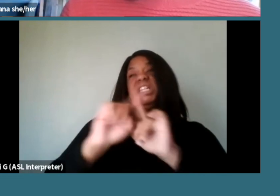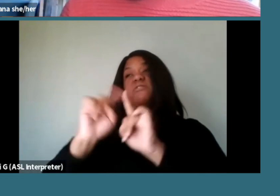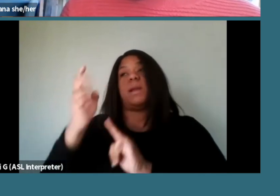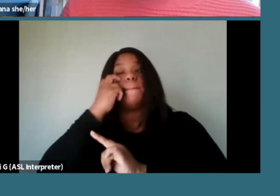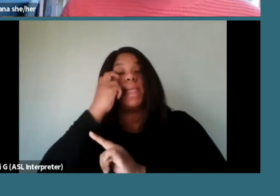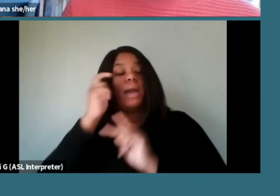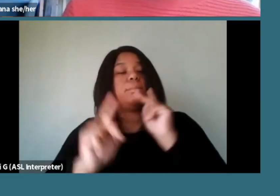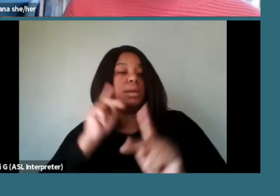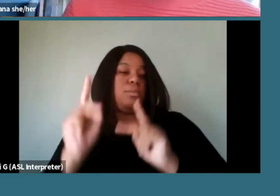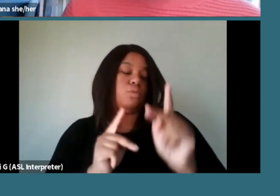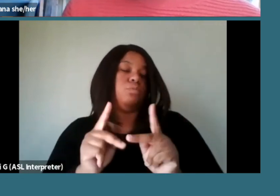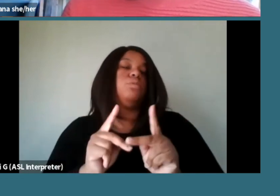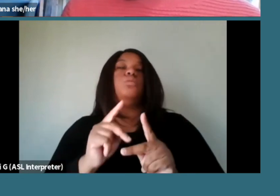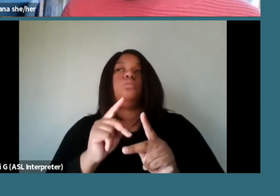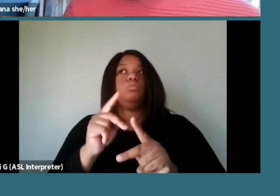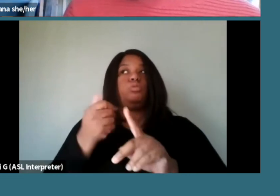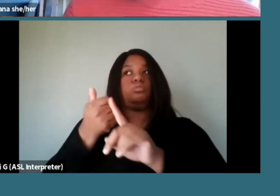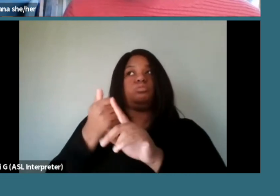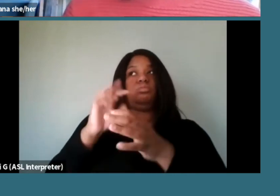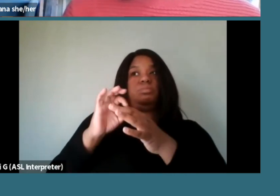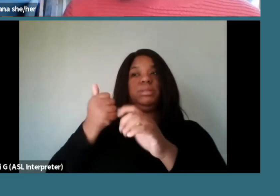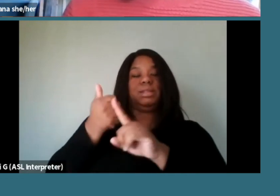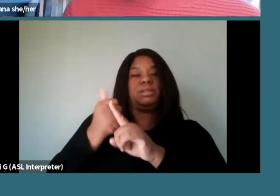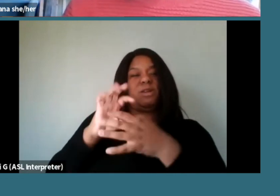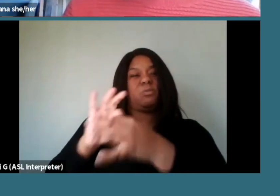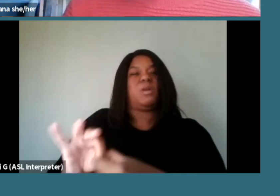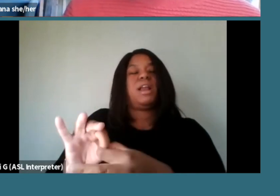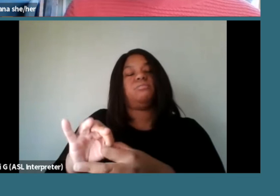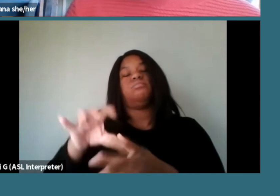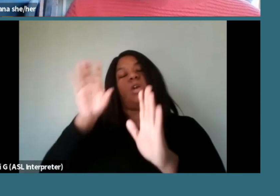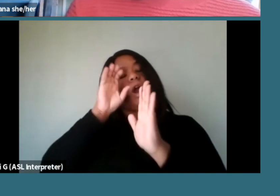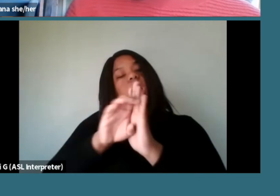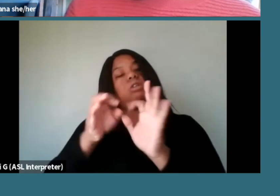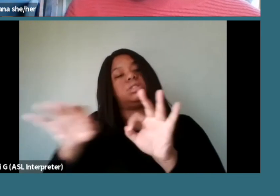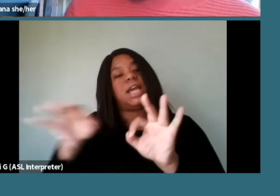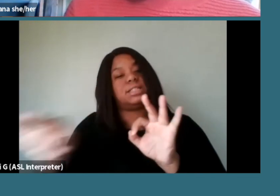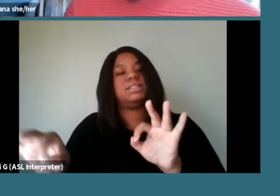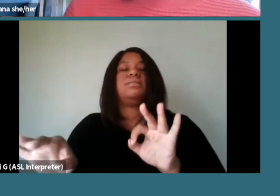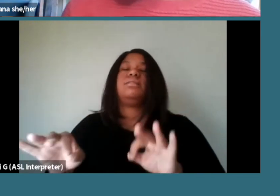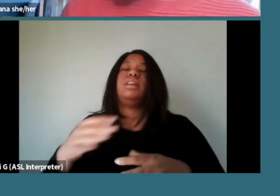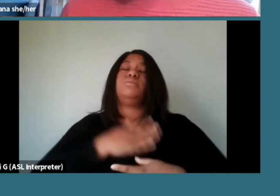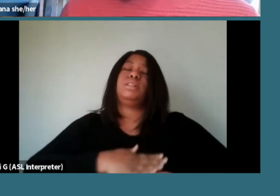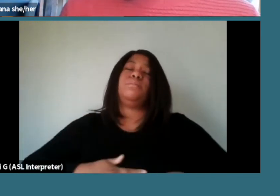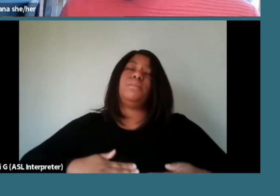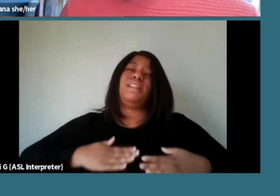So I definitely suggest checking that out. But I just want to say it was such a pleasure just